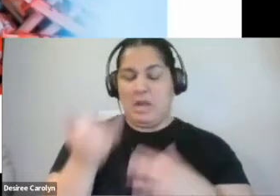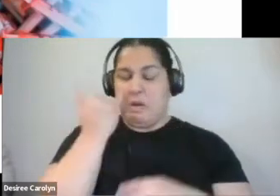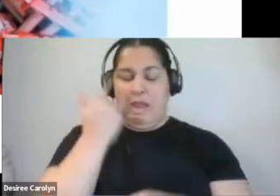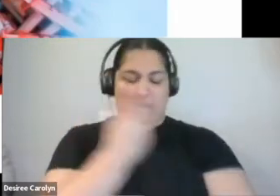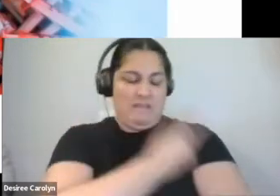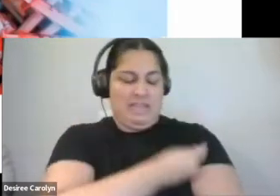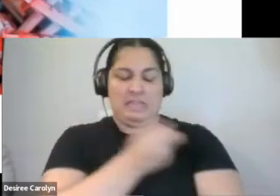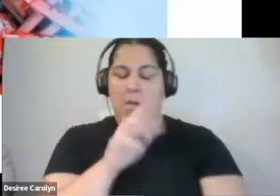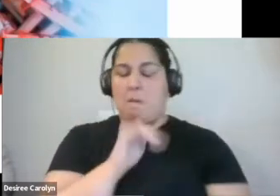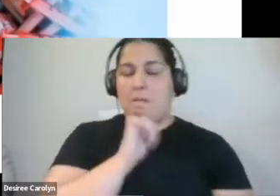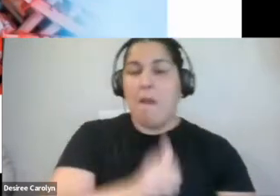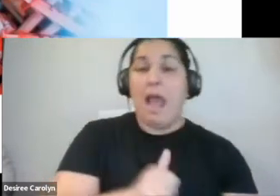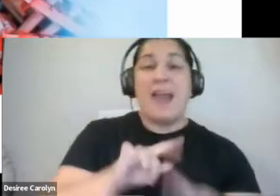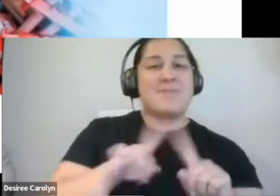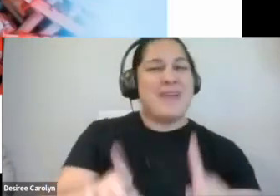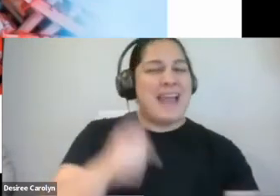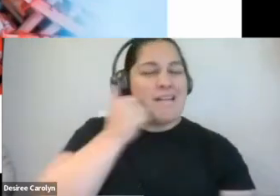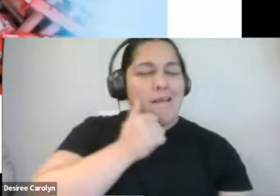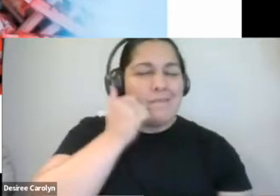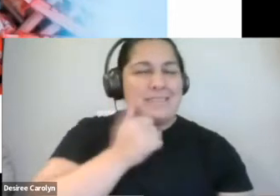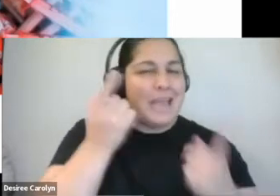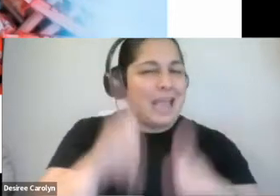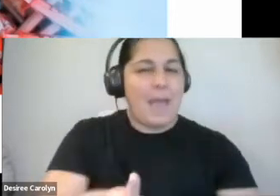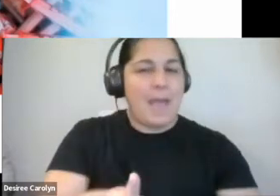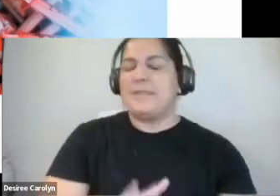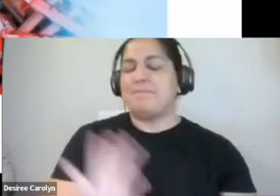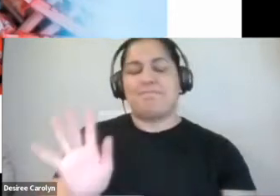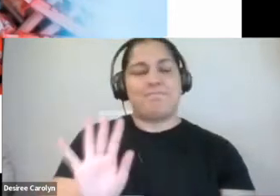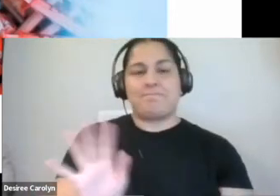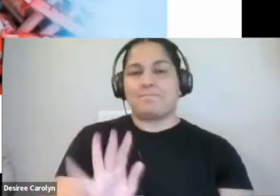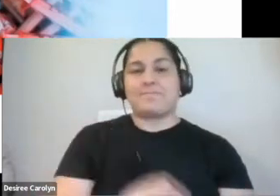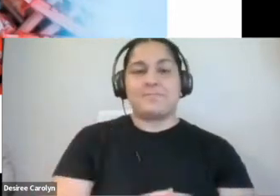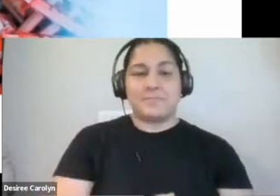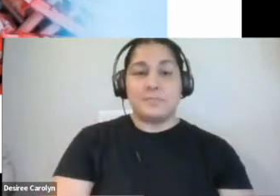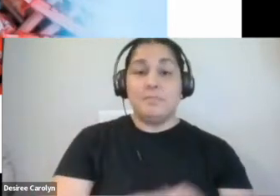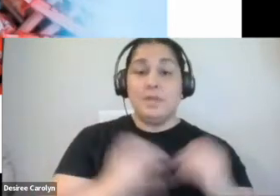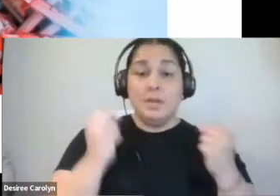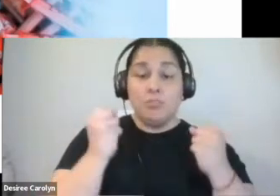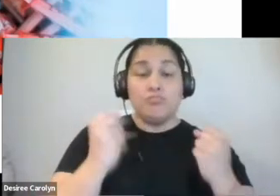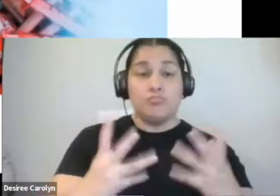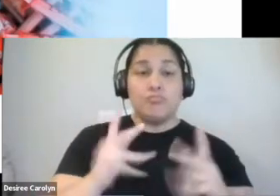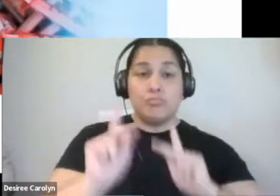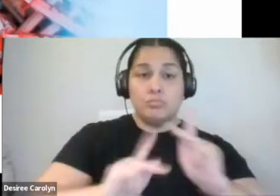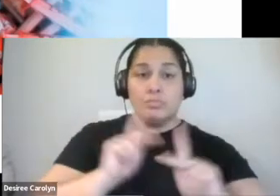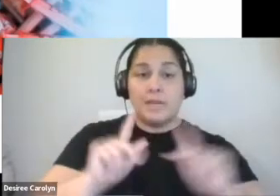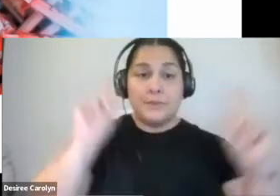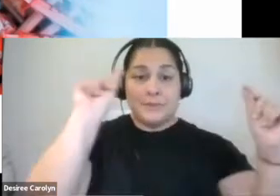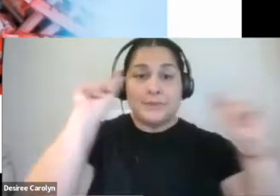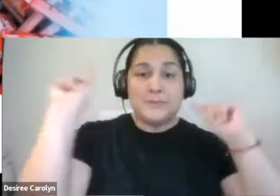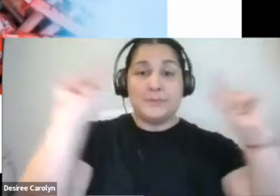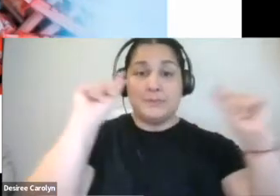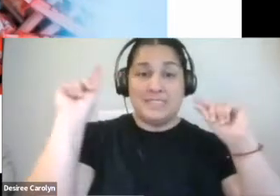As of right now there's been a lot of talk lately about the different administration of the vaccine.